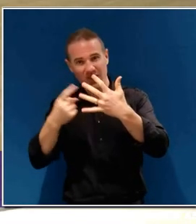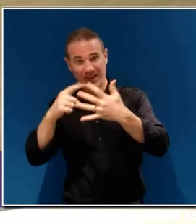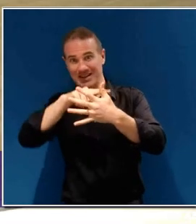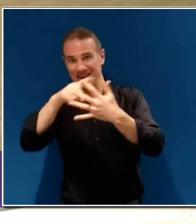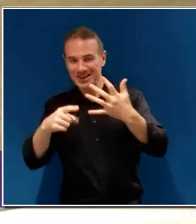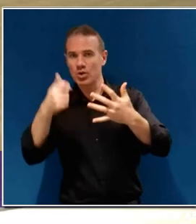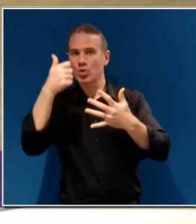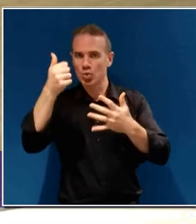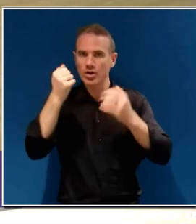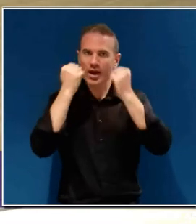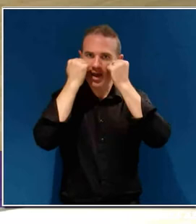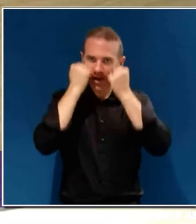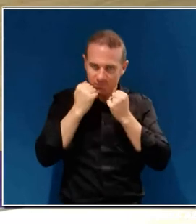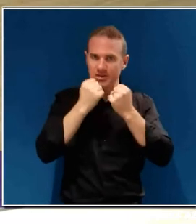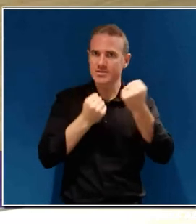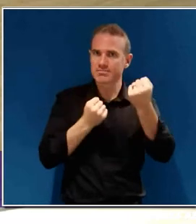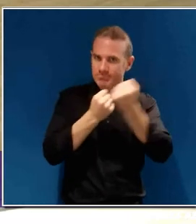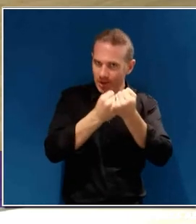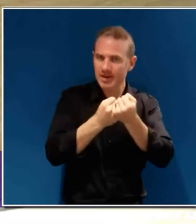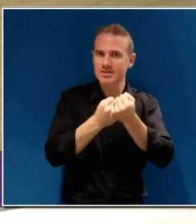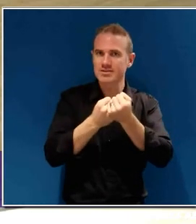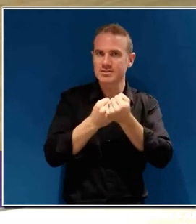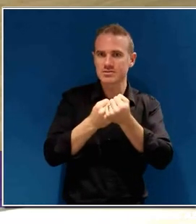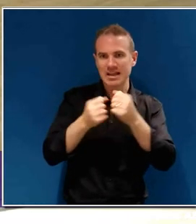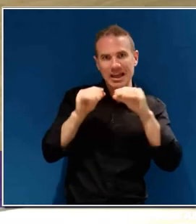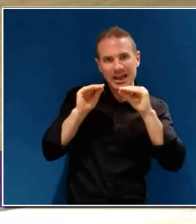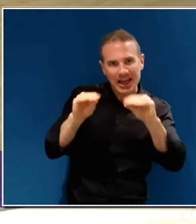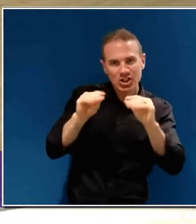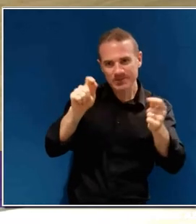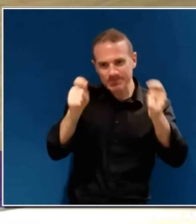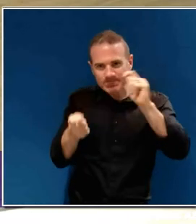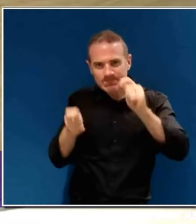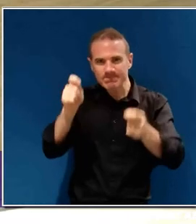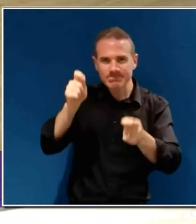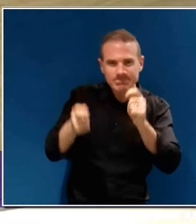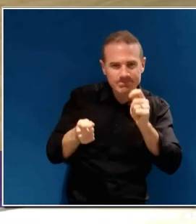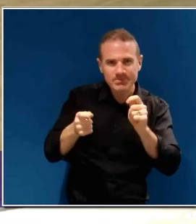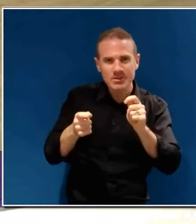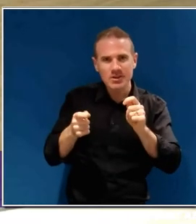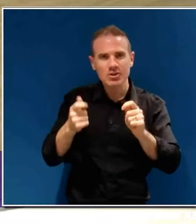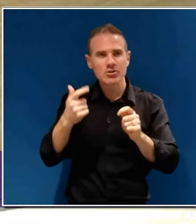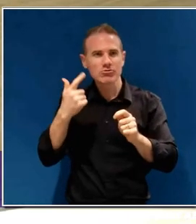relevant and effective reasonable adjustments have been implemented